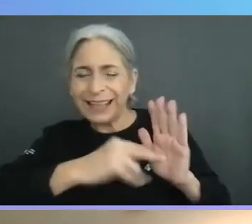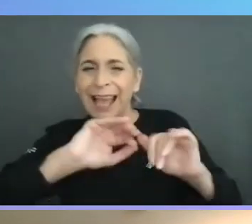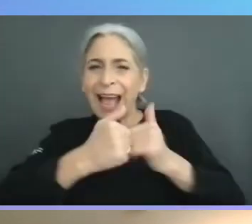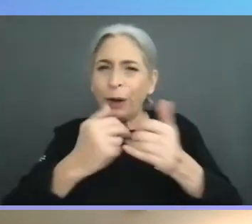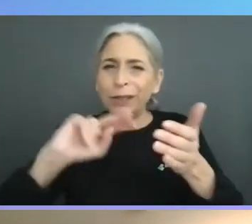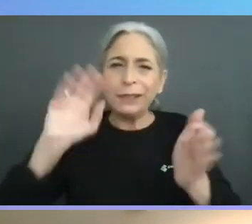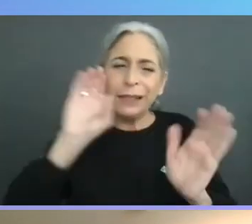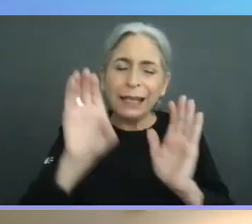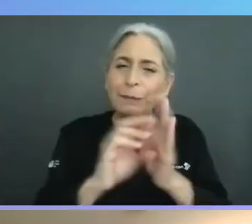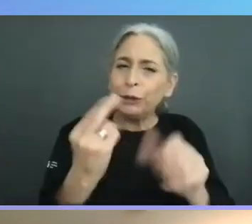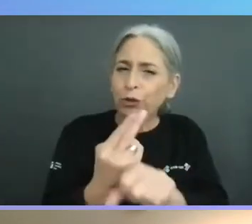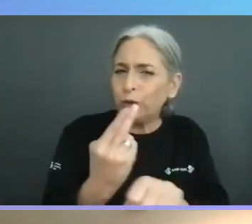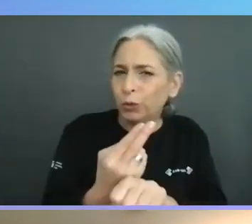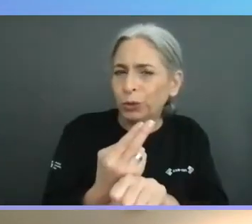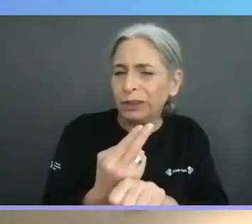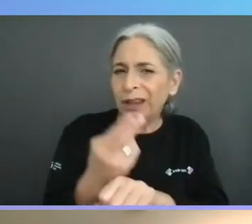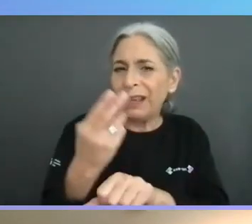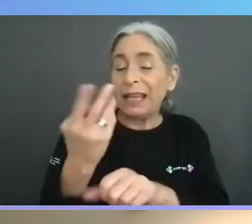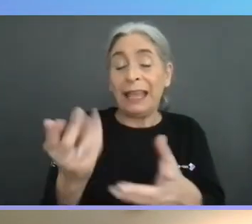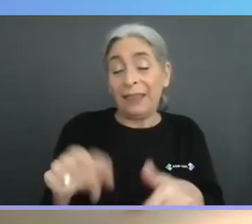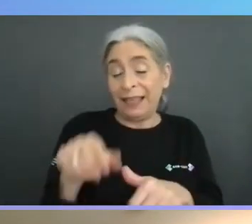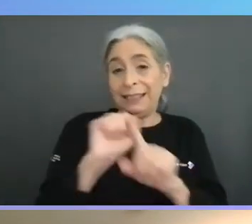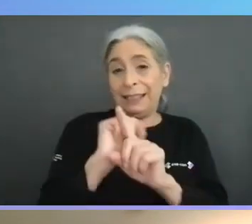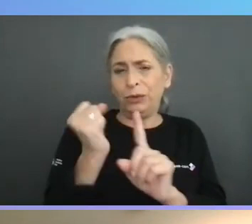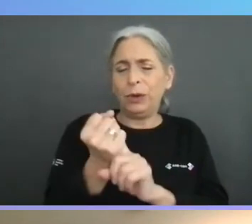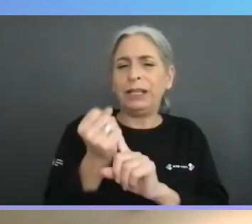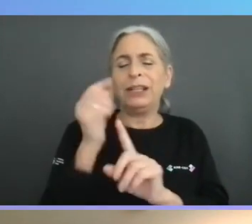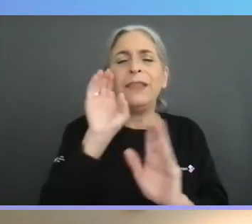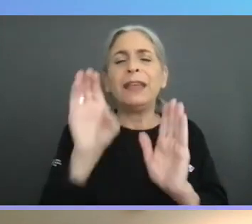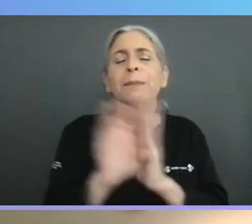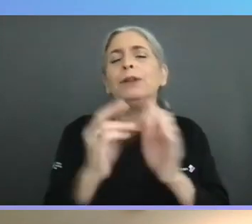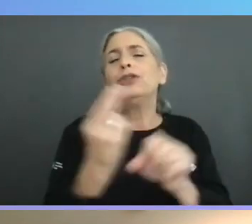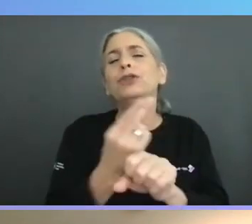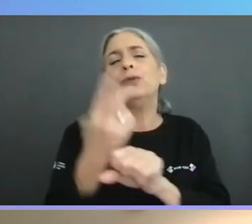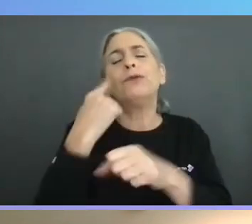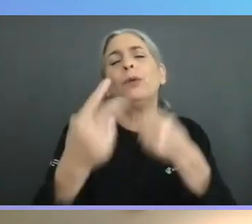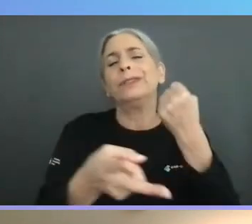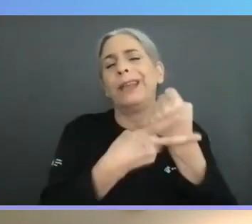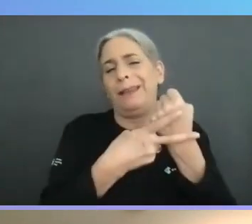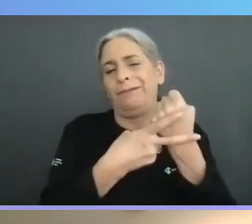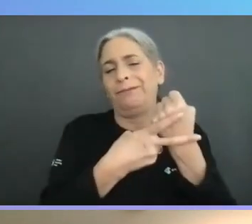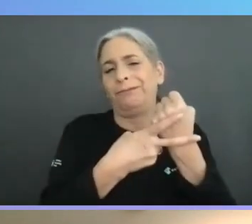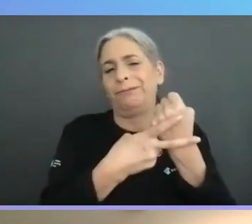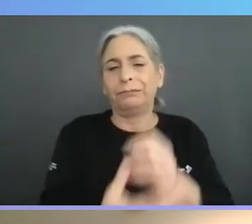case? The image is used as a save, uh, to save something. Uh,